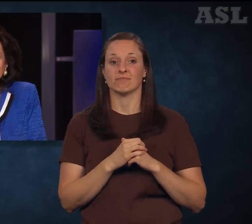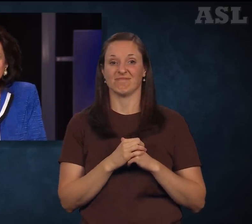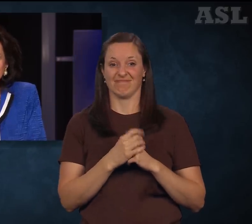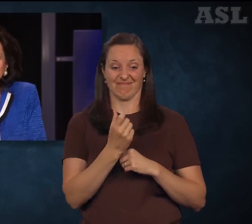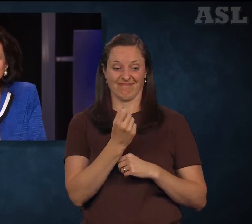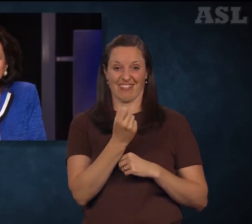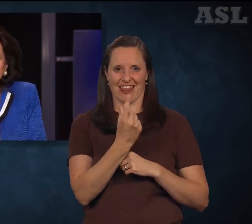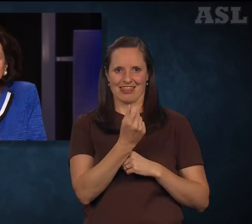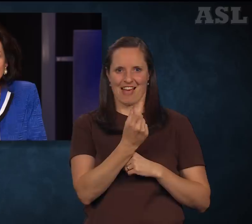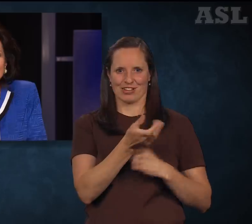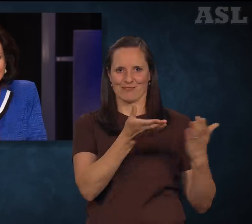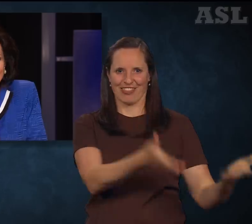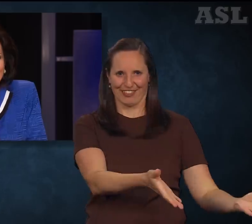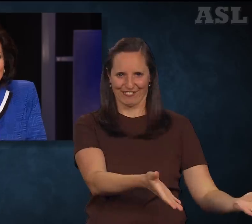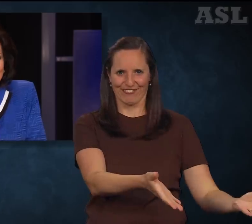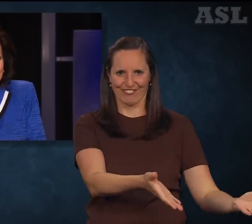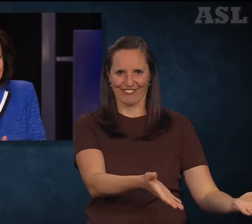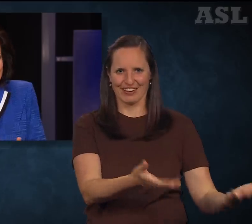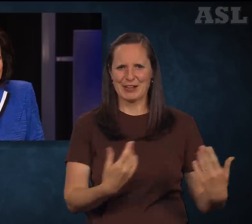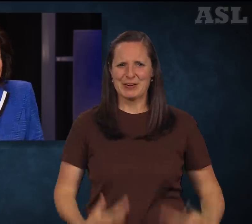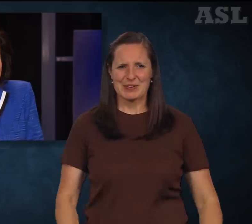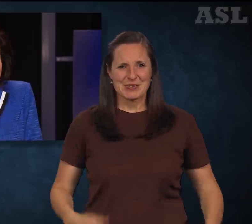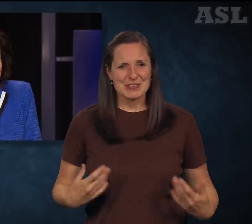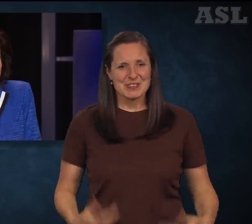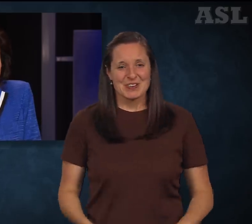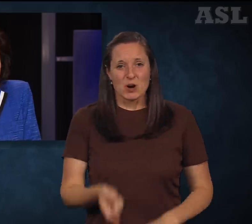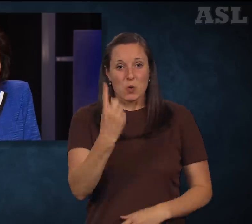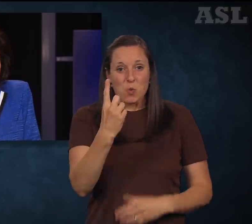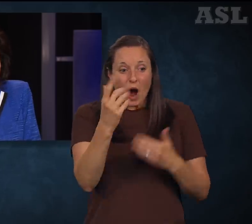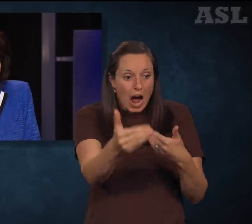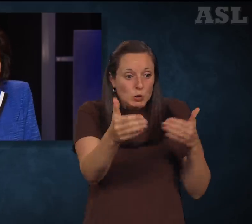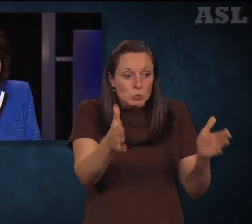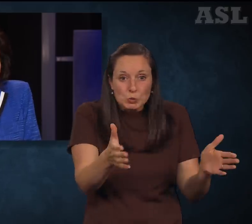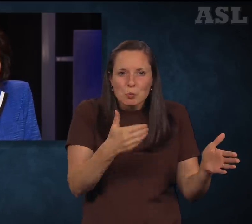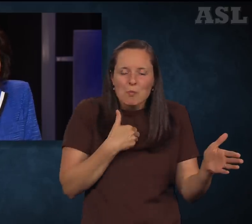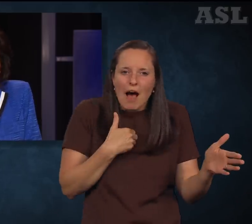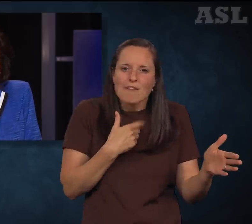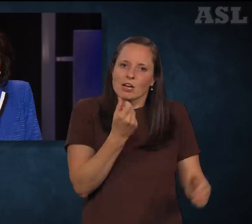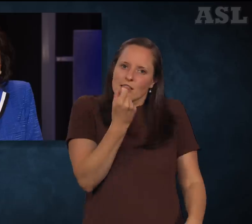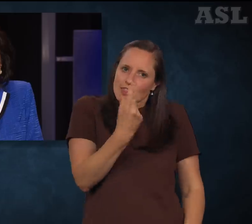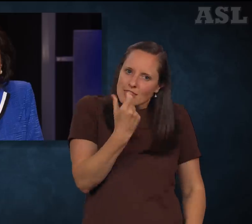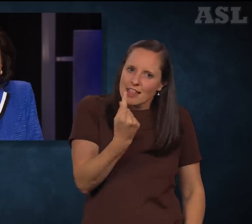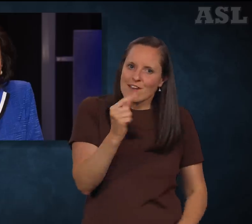ELEVEN!